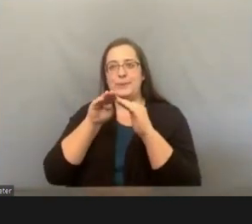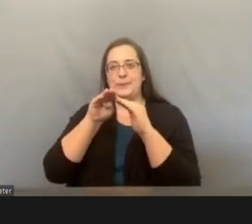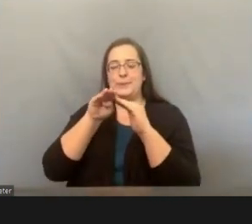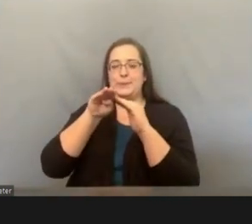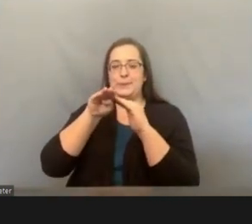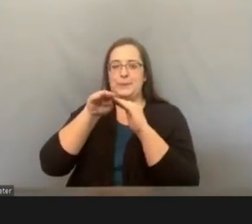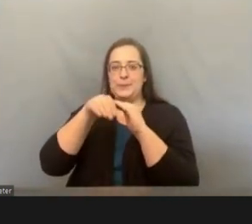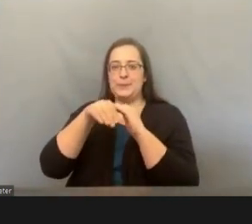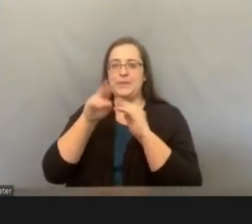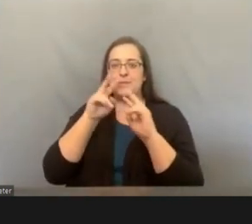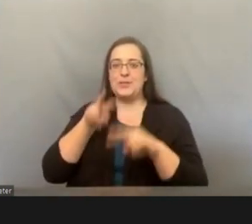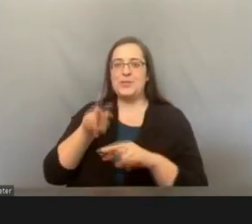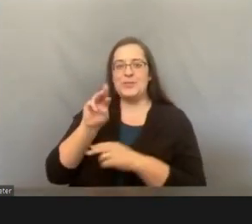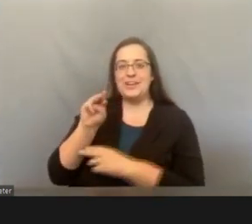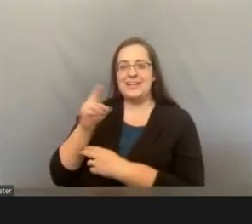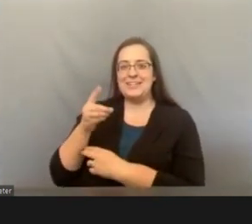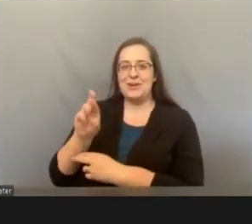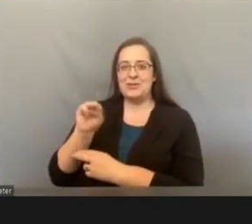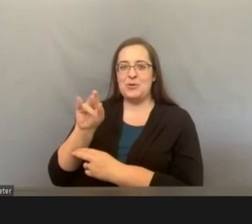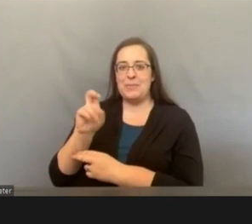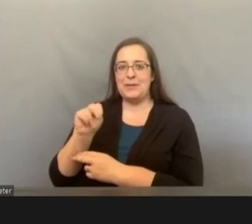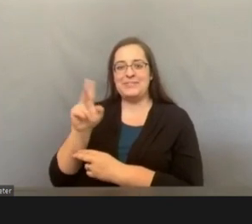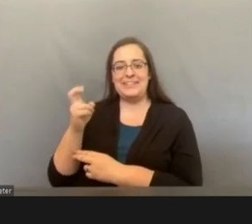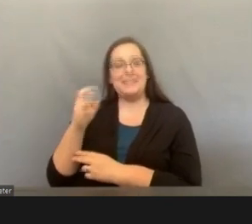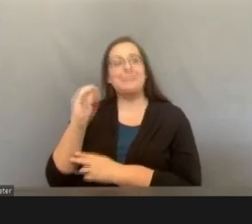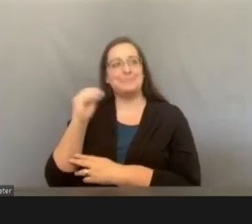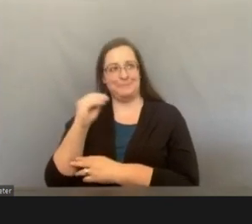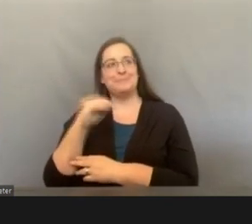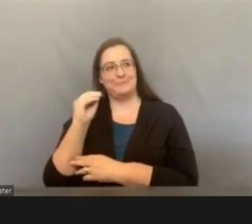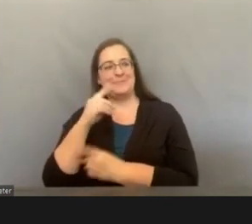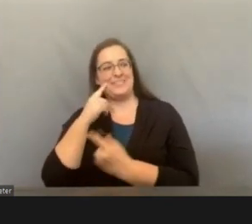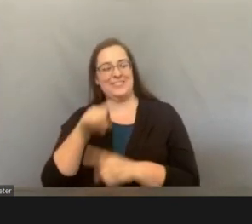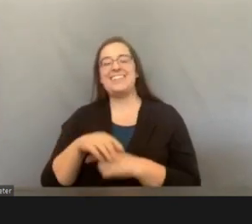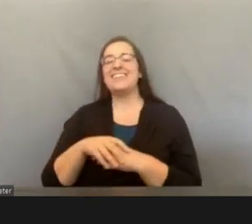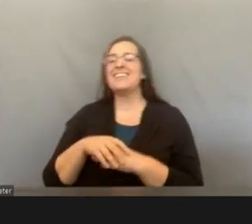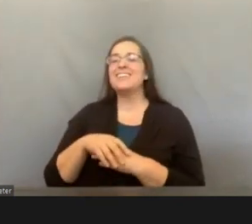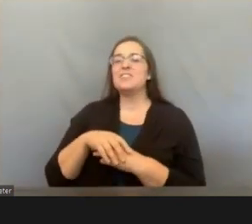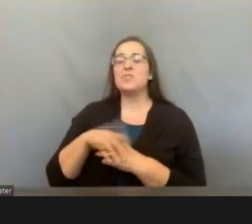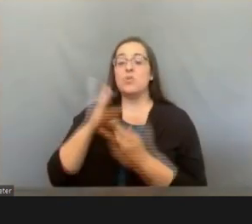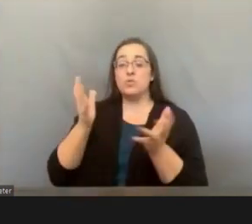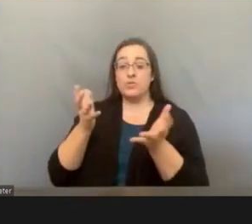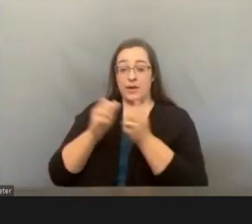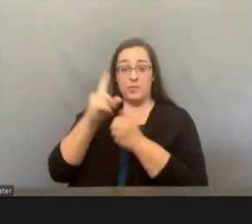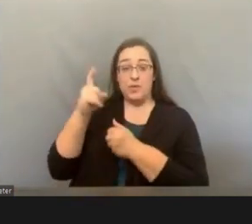STAFFING LEVELS, THANKFULLY I'M SO GRATEFUL THOSE NUMBERS ARE LOOKING GOOD FOR US THEY ARE TRENDING IN THE RIGHT DIRECTION.